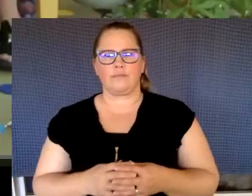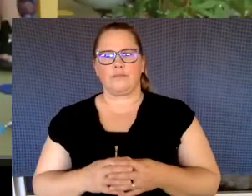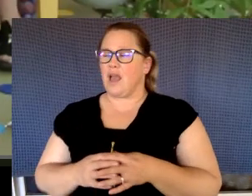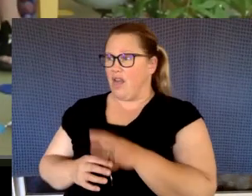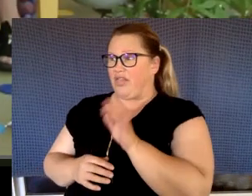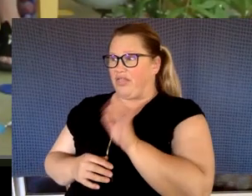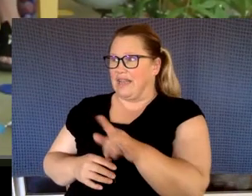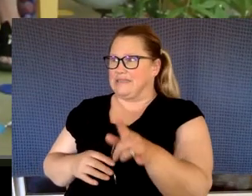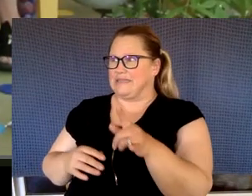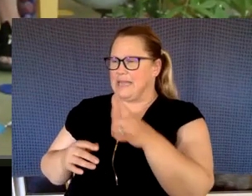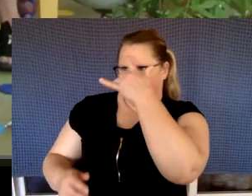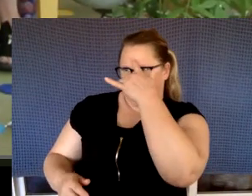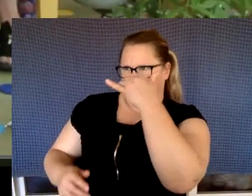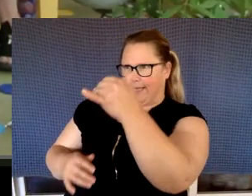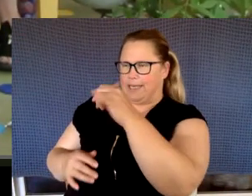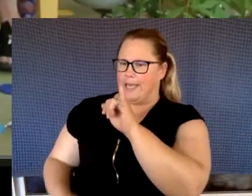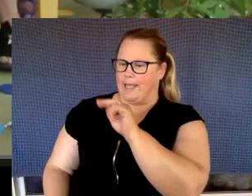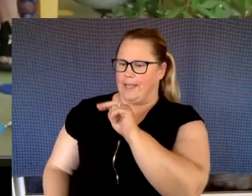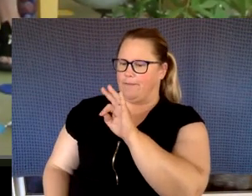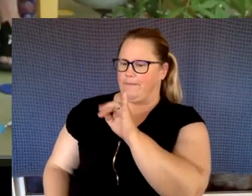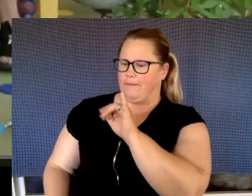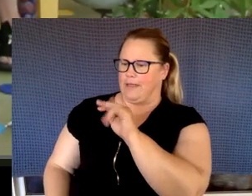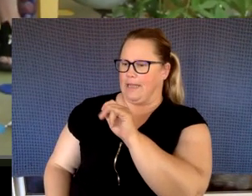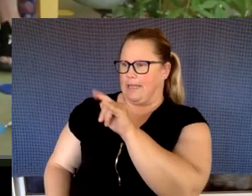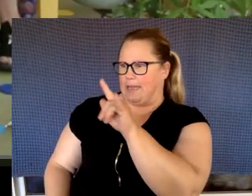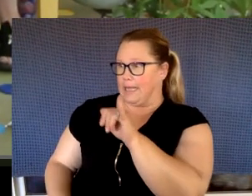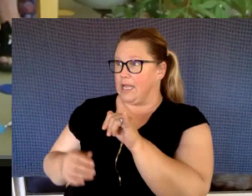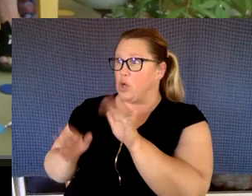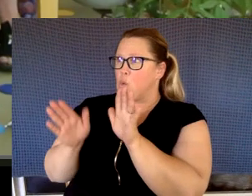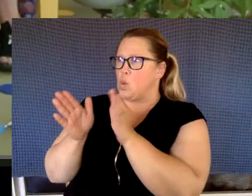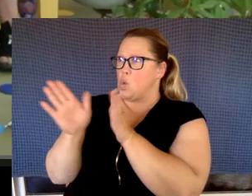That's the infinity room that she created using mirrors.